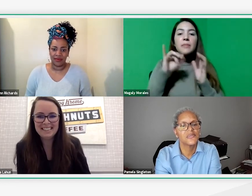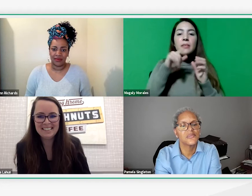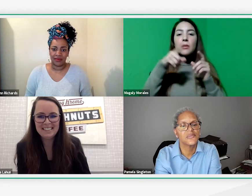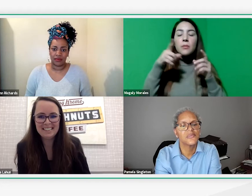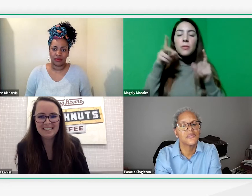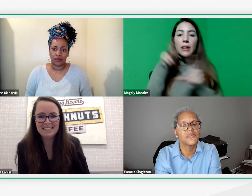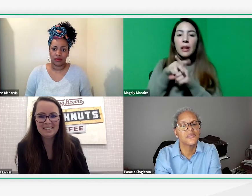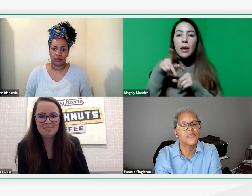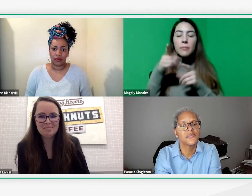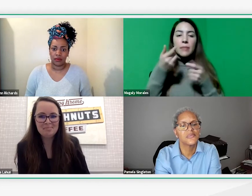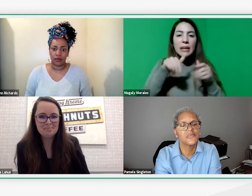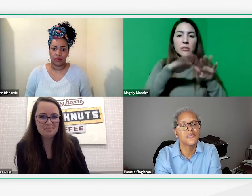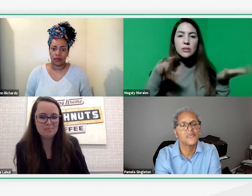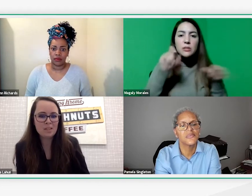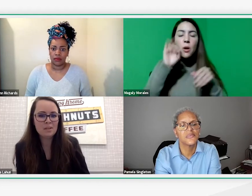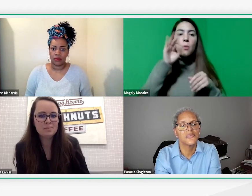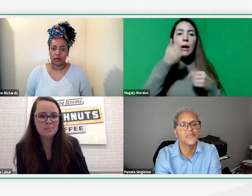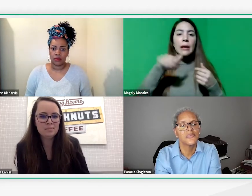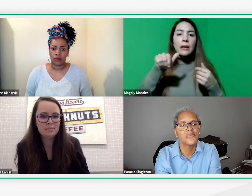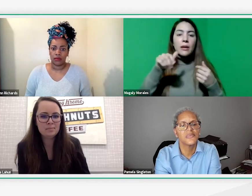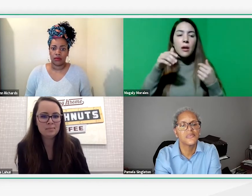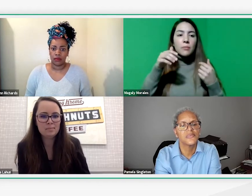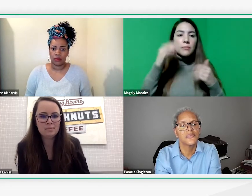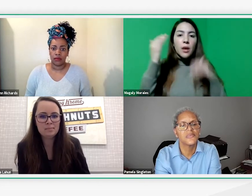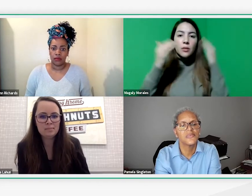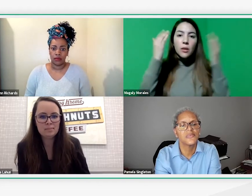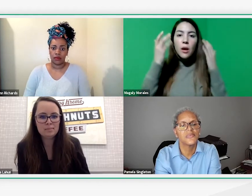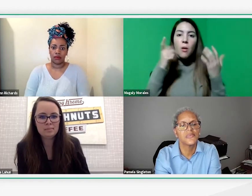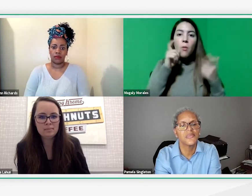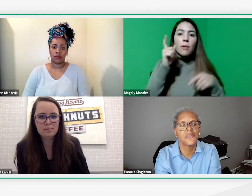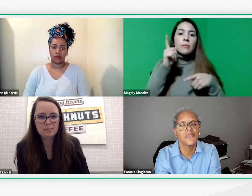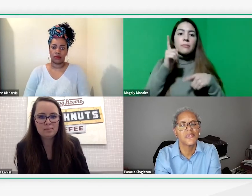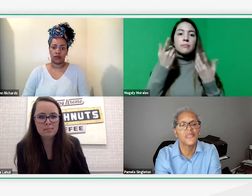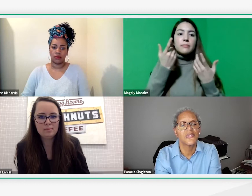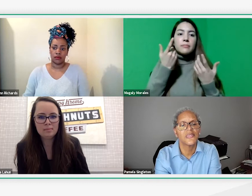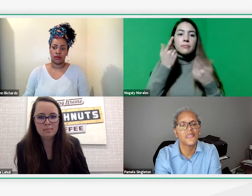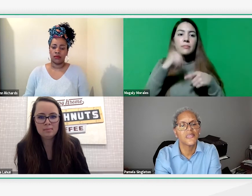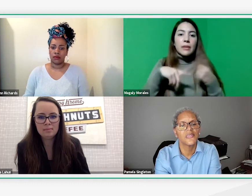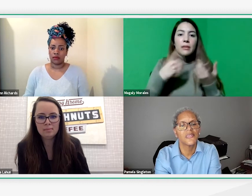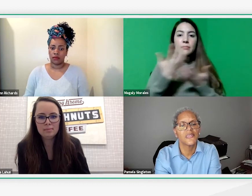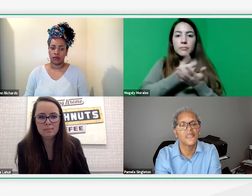Head of household means that you file and you have others under you. They could be children,